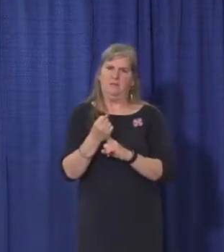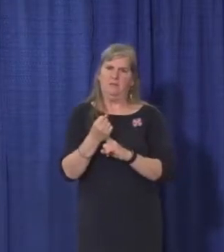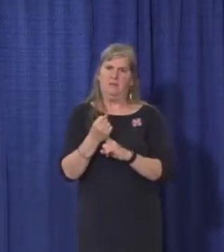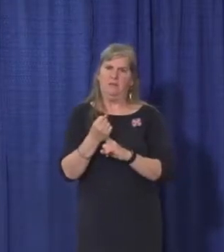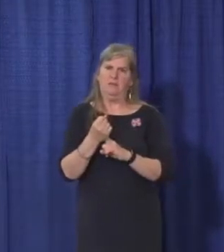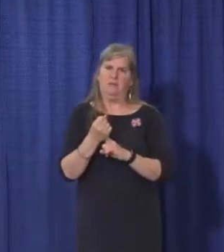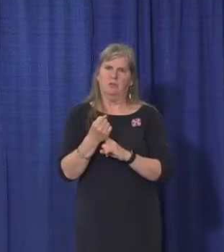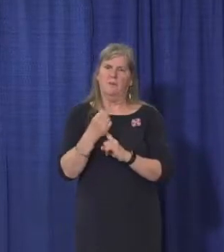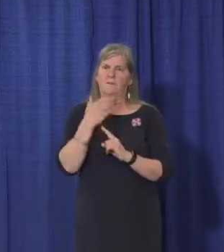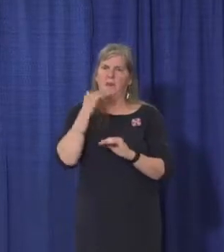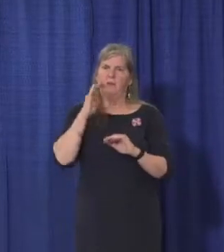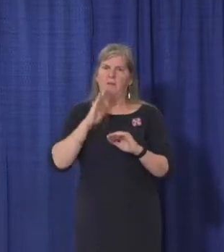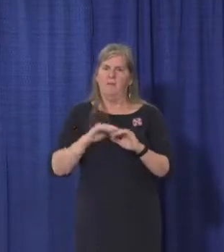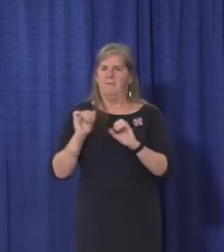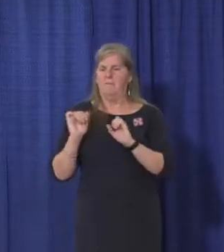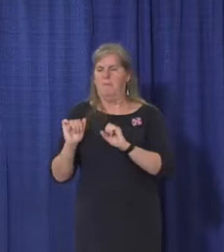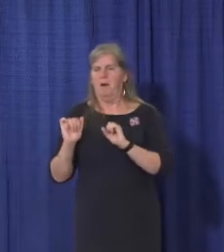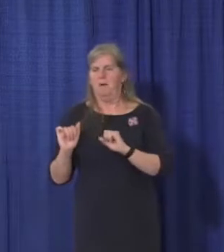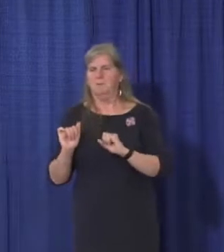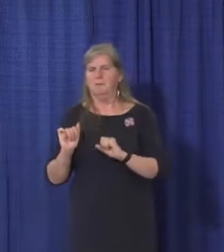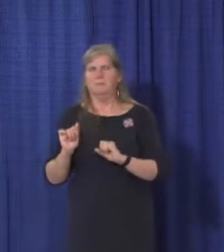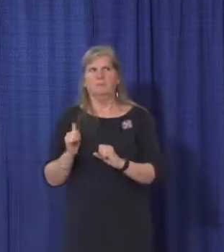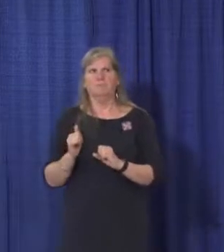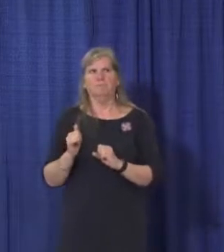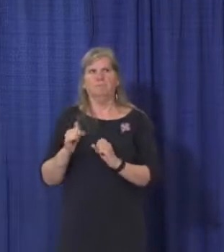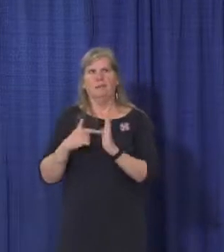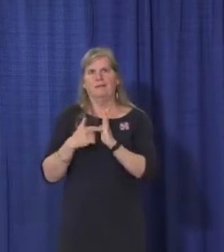this could have been like before